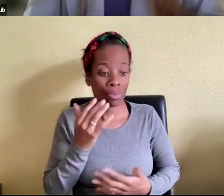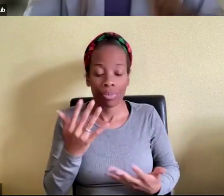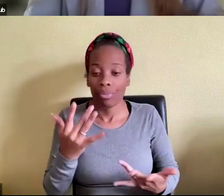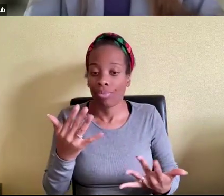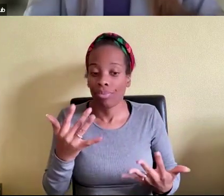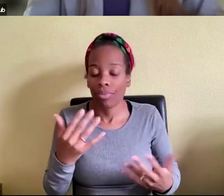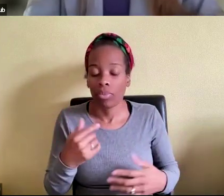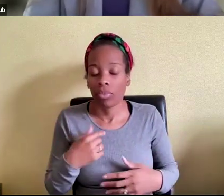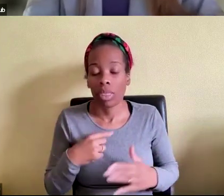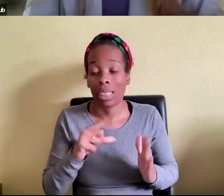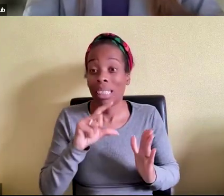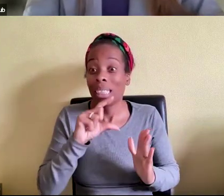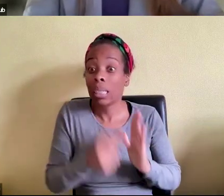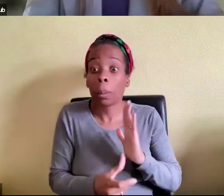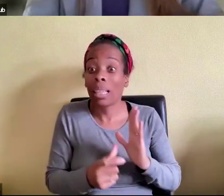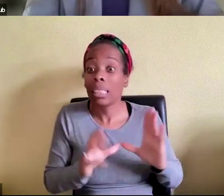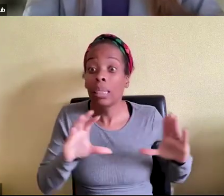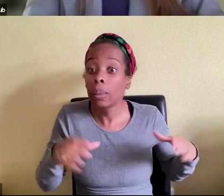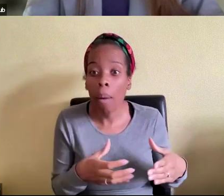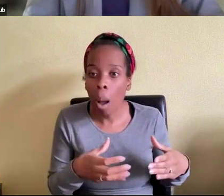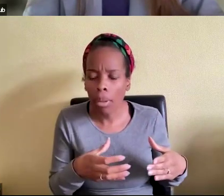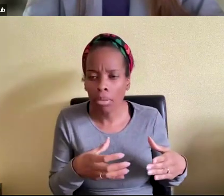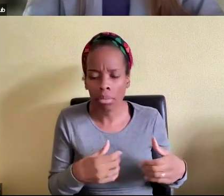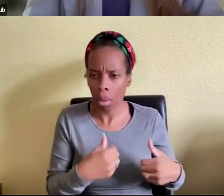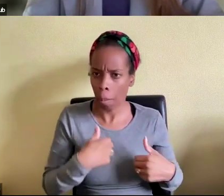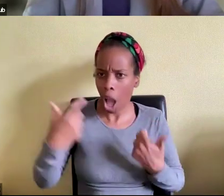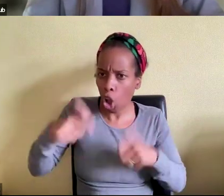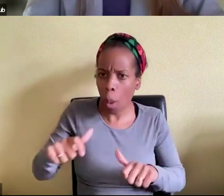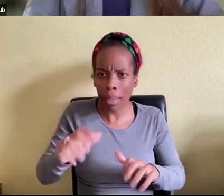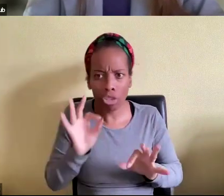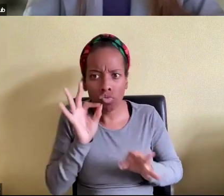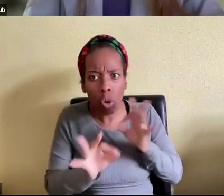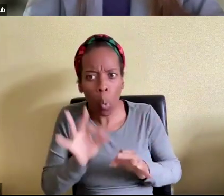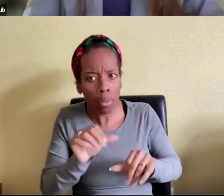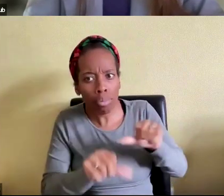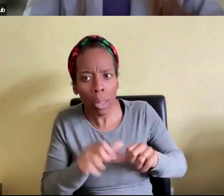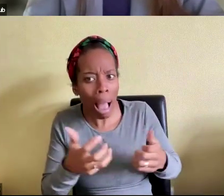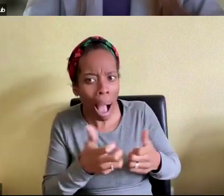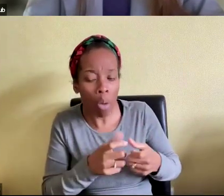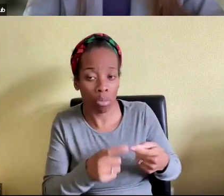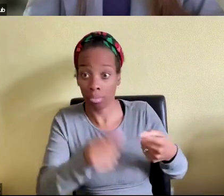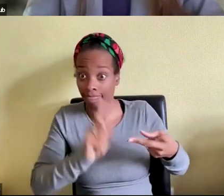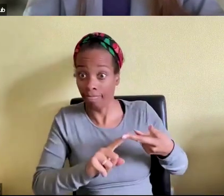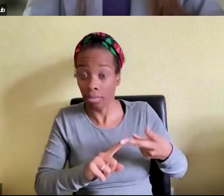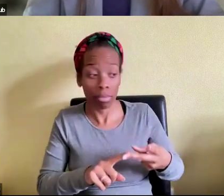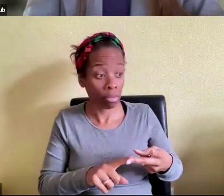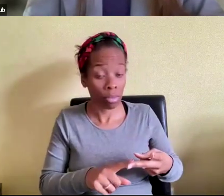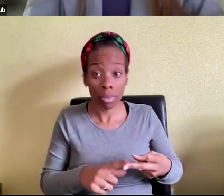the disability department to see how your accommodations requests are processed. You can make an SAR for accommodation to see how your